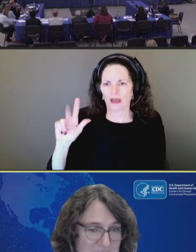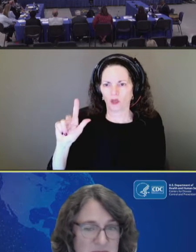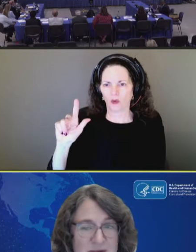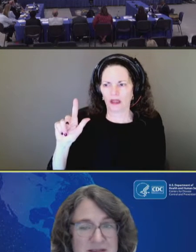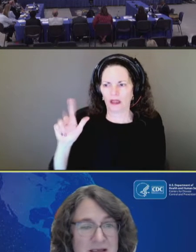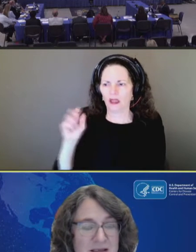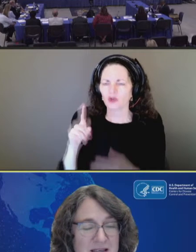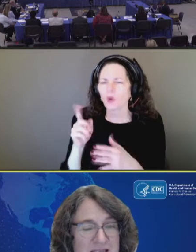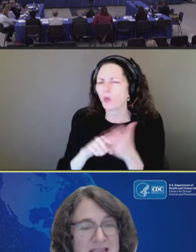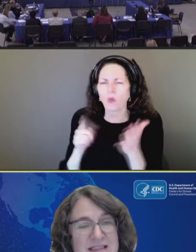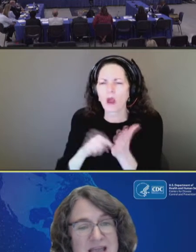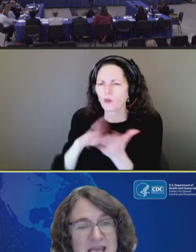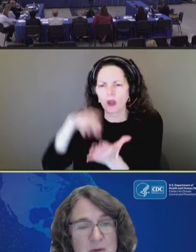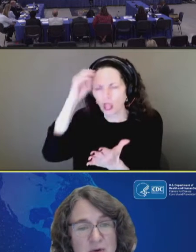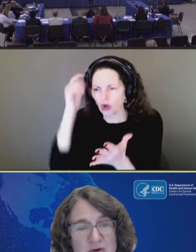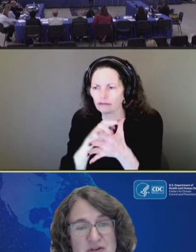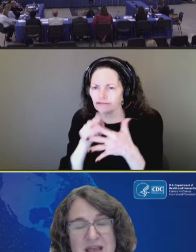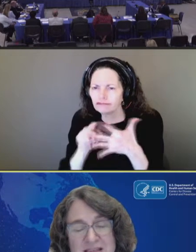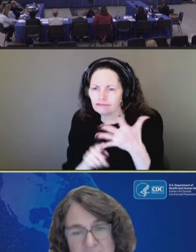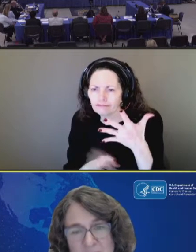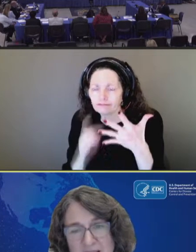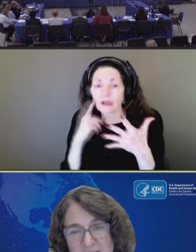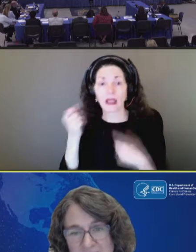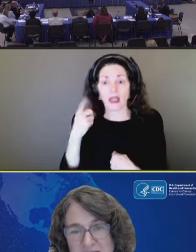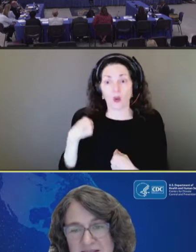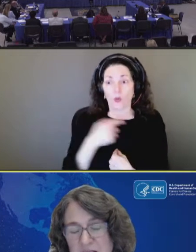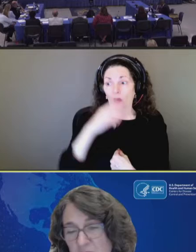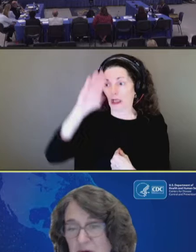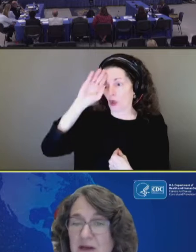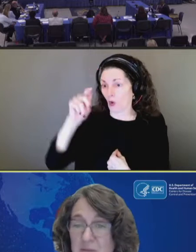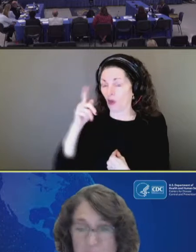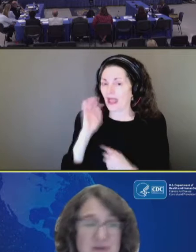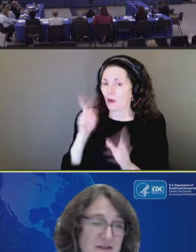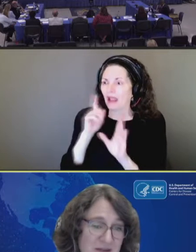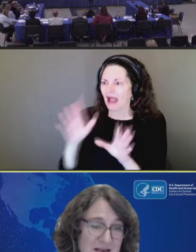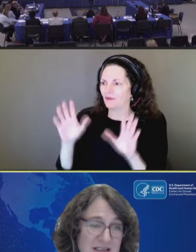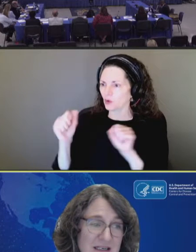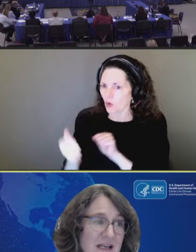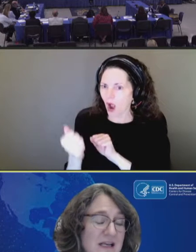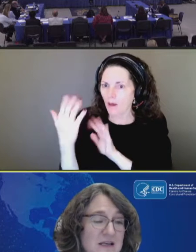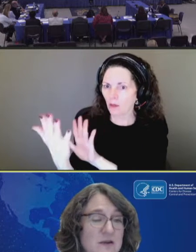lessons was the need to take an approach that deeply engages the community most affected.